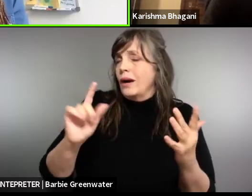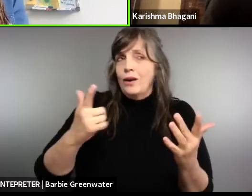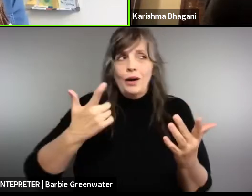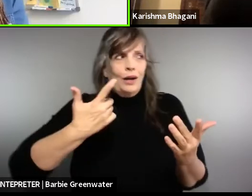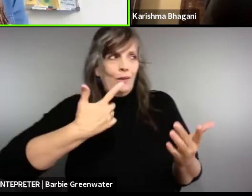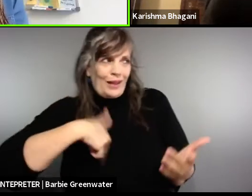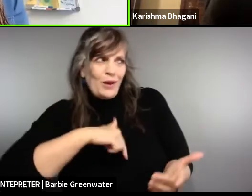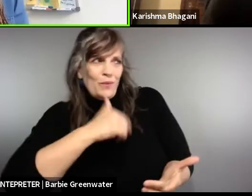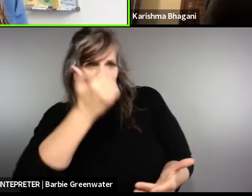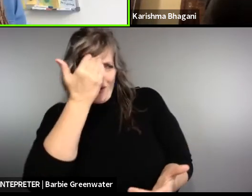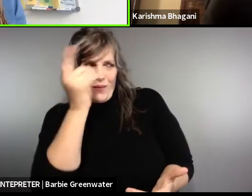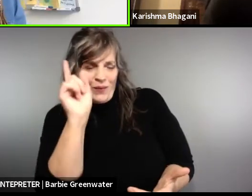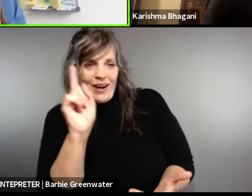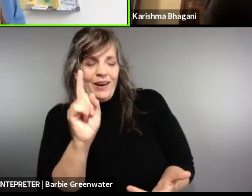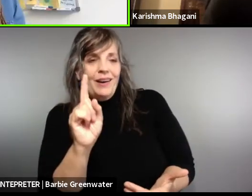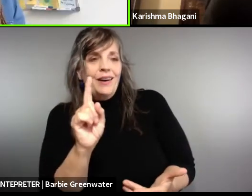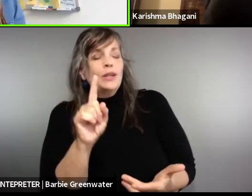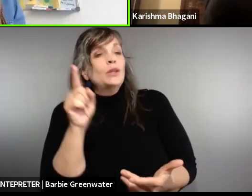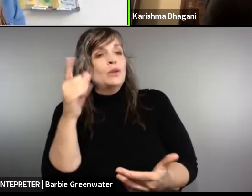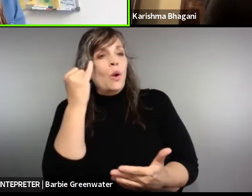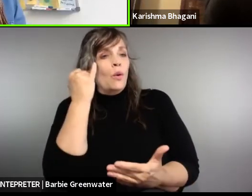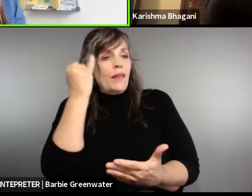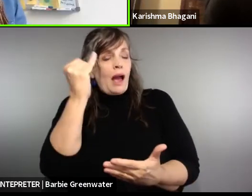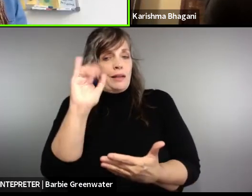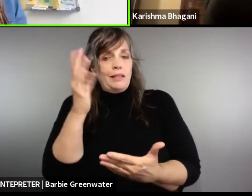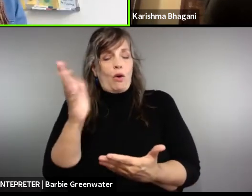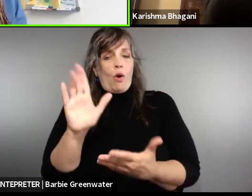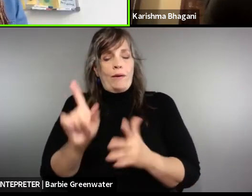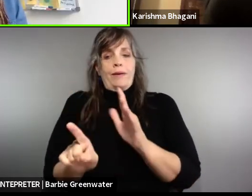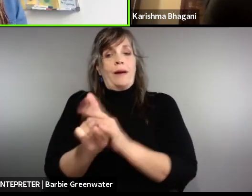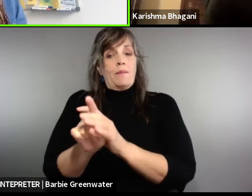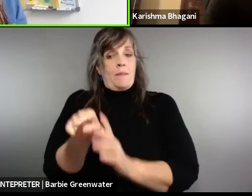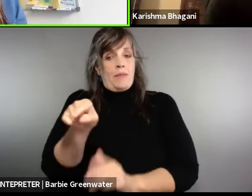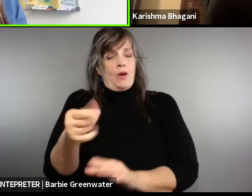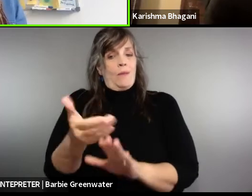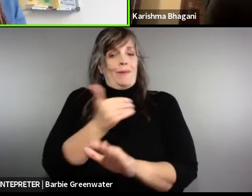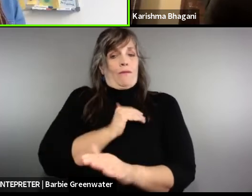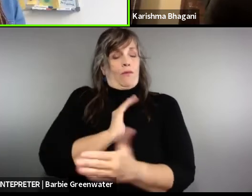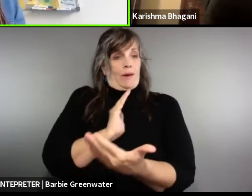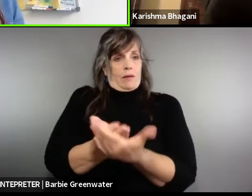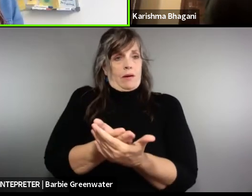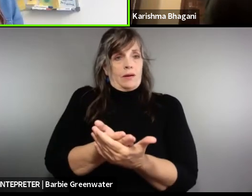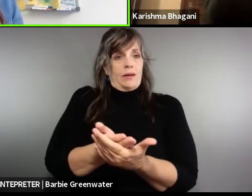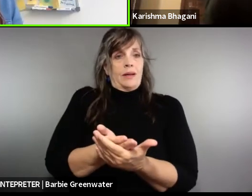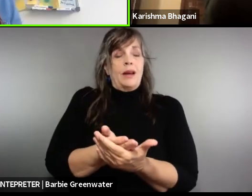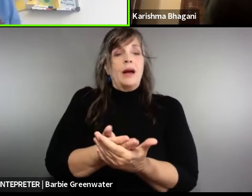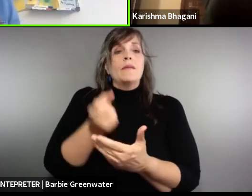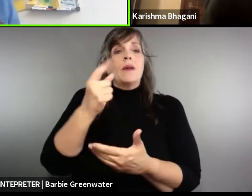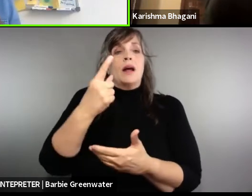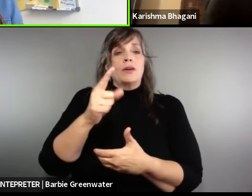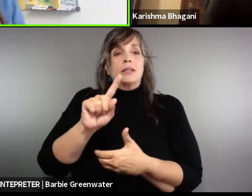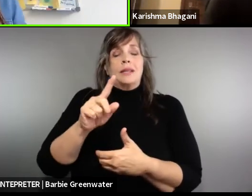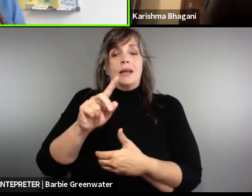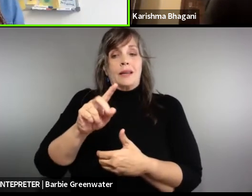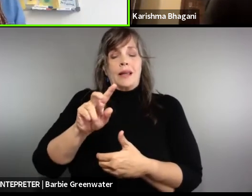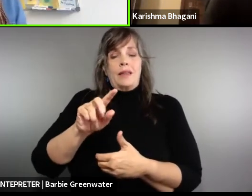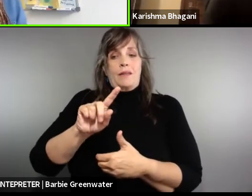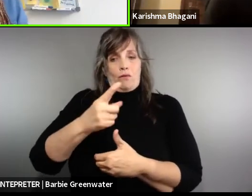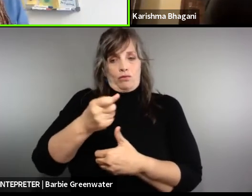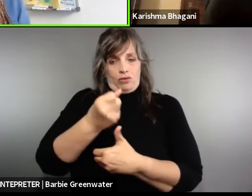It was actually birthed before I got to the Arts Council. But what I did is I came in on the second year of Decibel